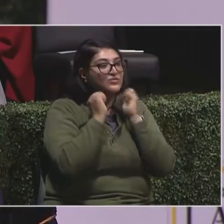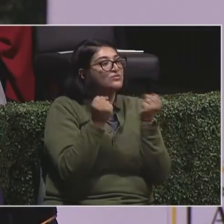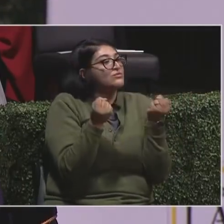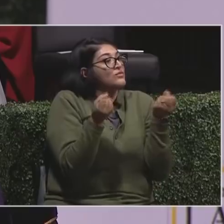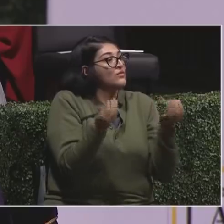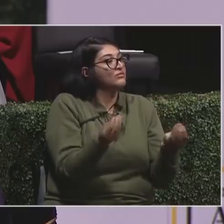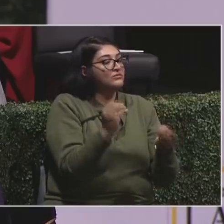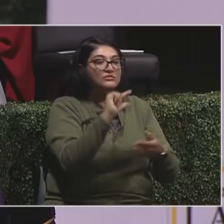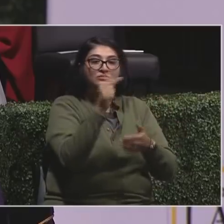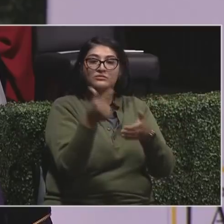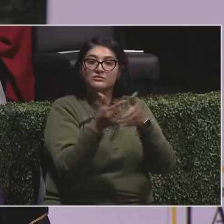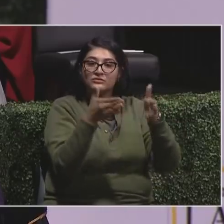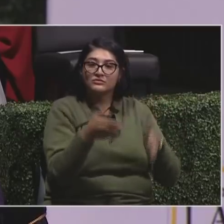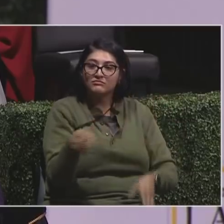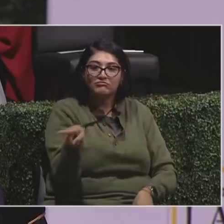GOOD CHOICE, BY THE WAY.